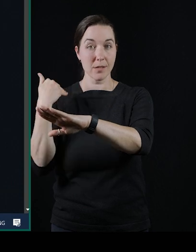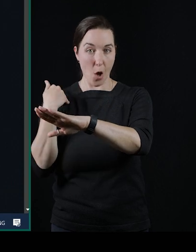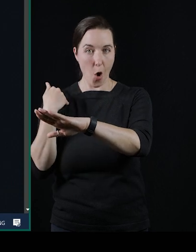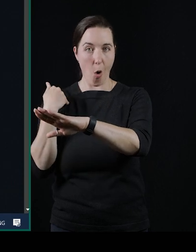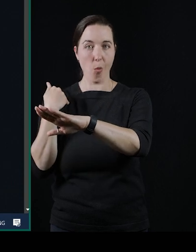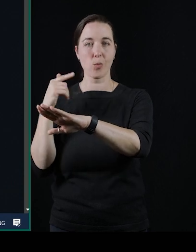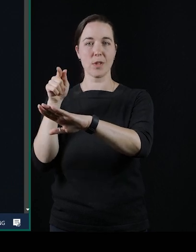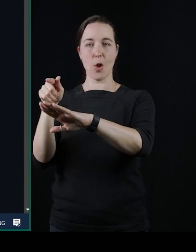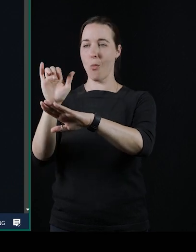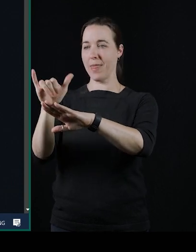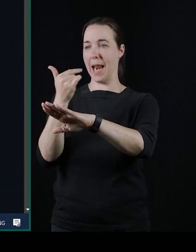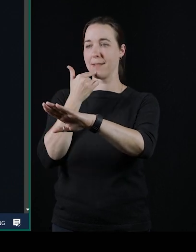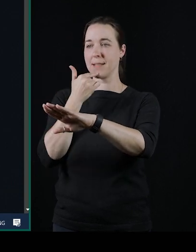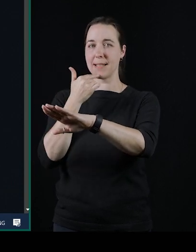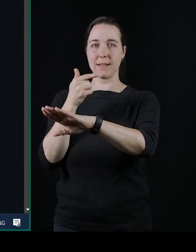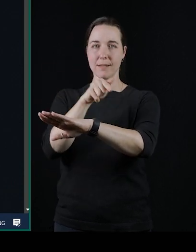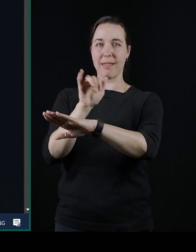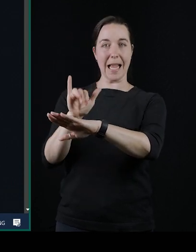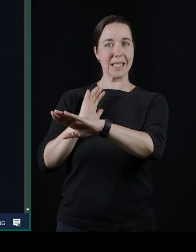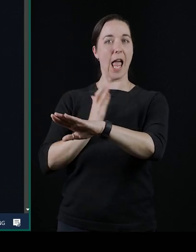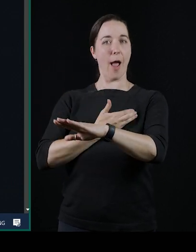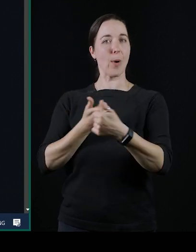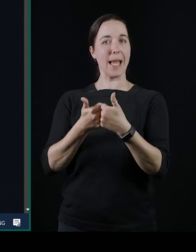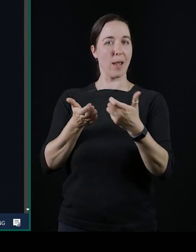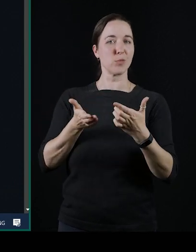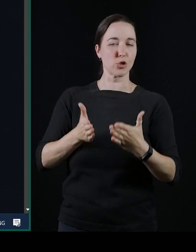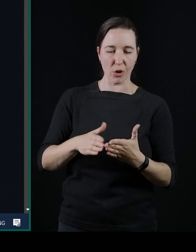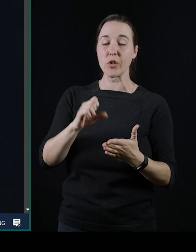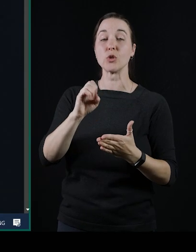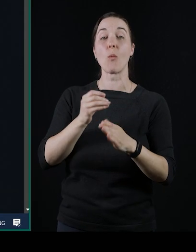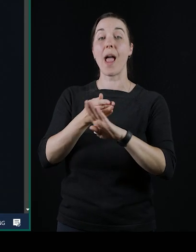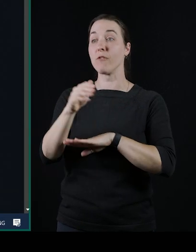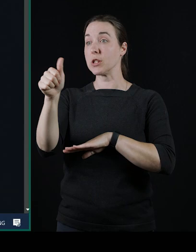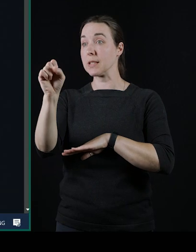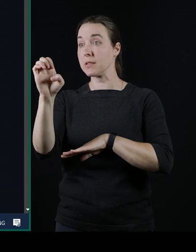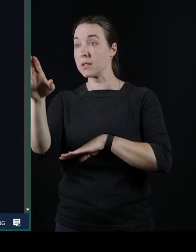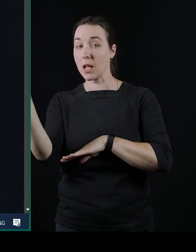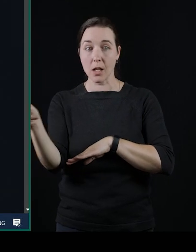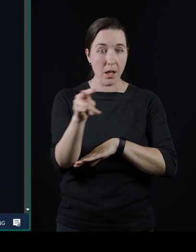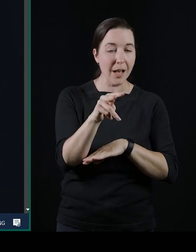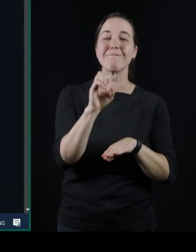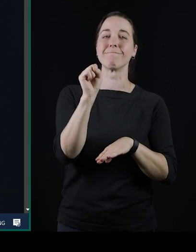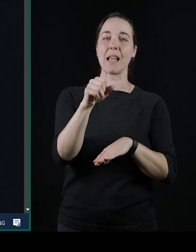that basically serves our game server and after 10 seconds, yes, we will see